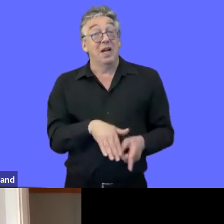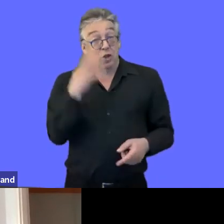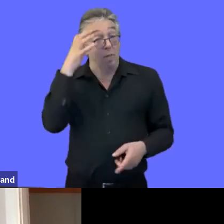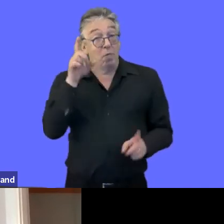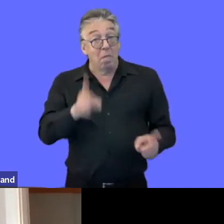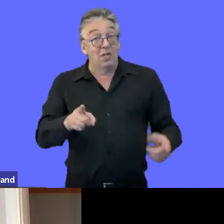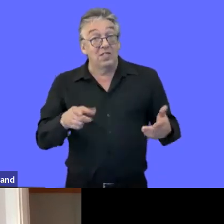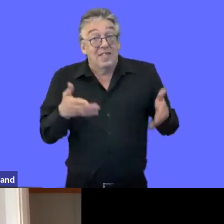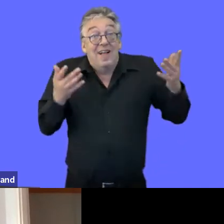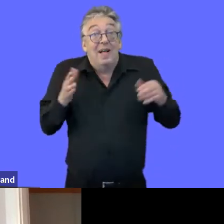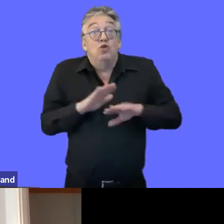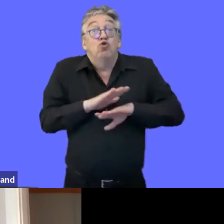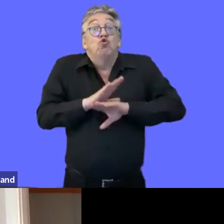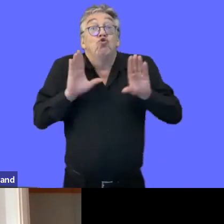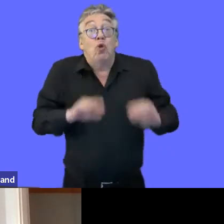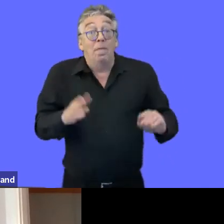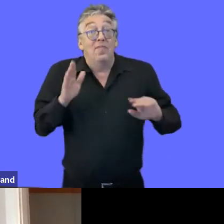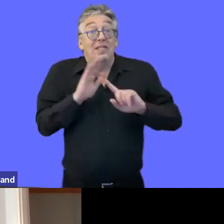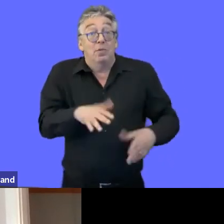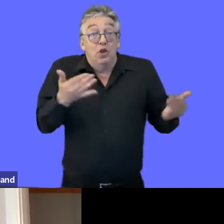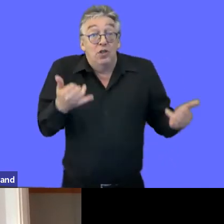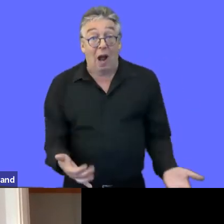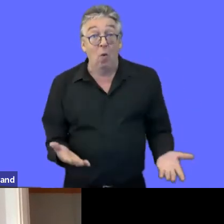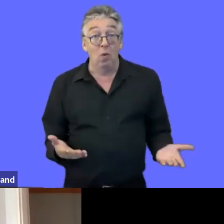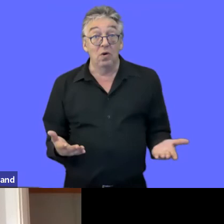We wanted to draw distinction between progressive realization